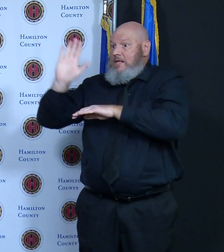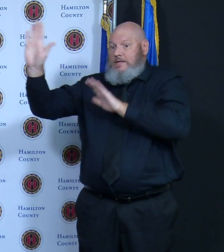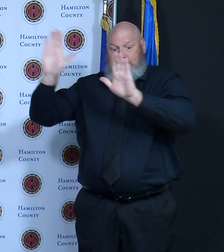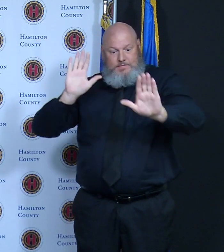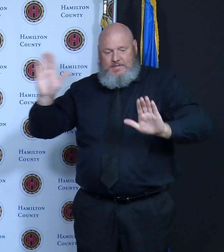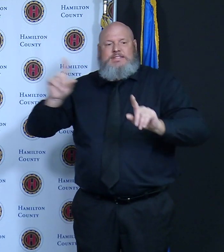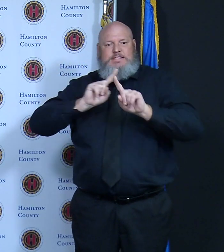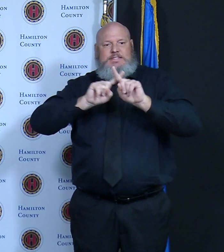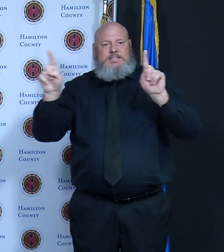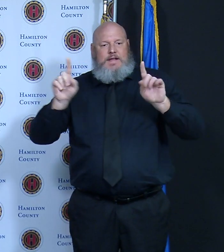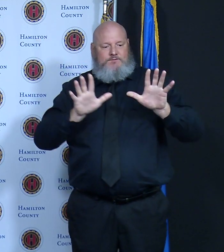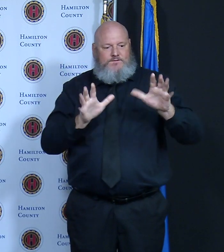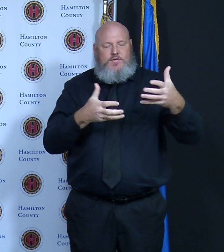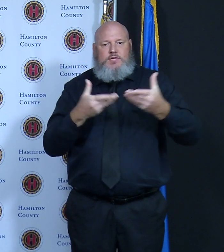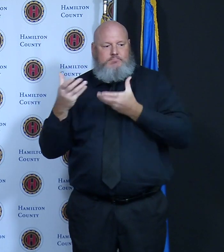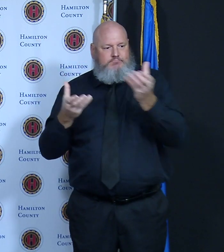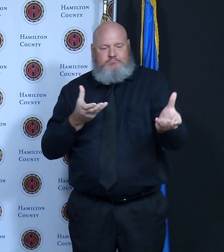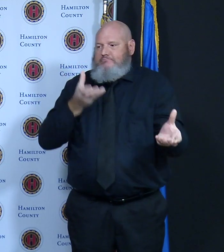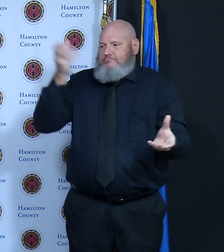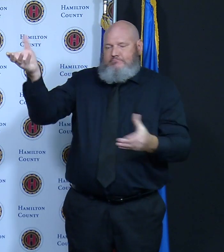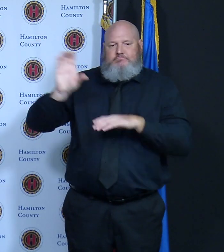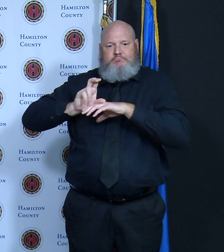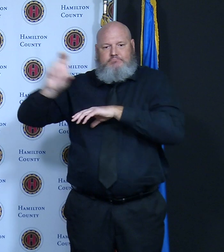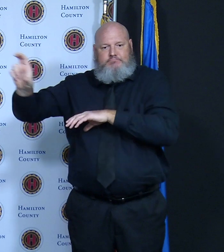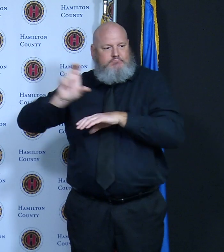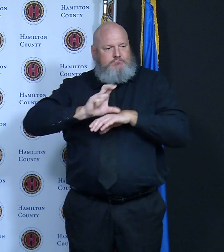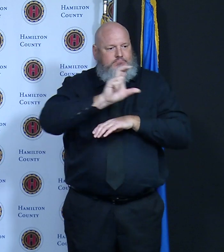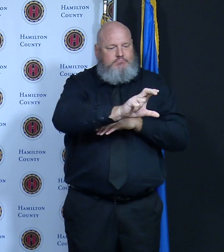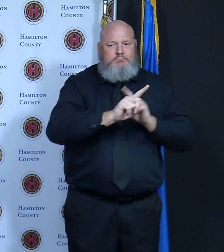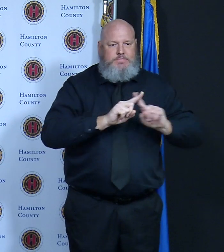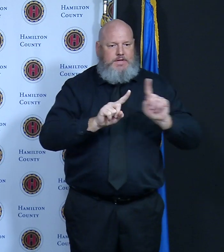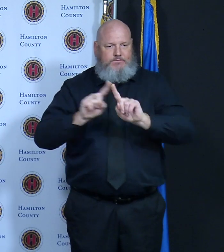and running at this time virtually has been challenging